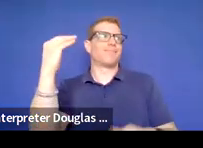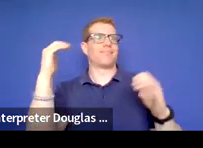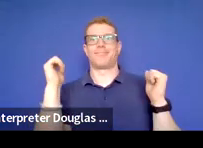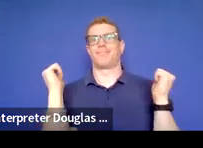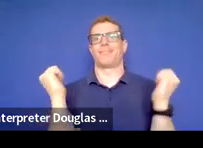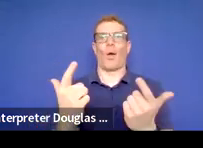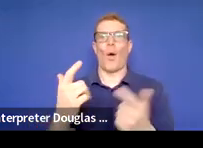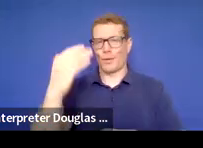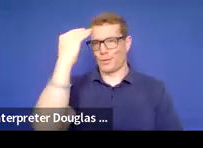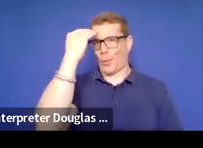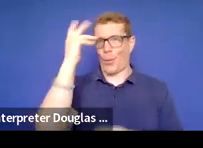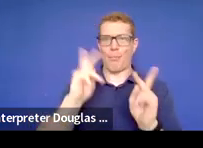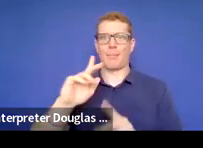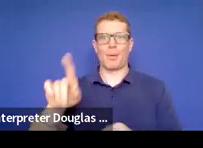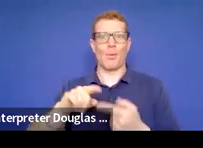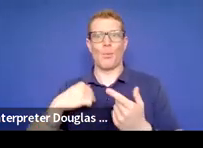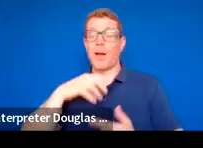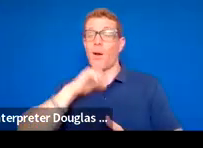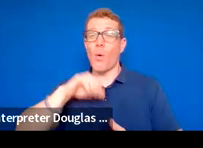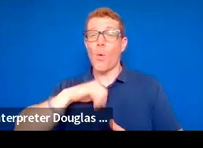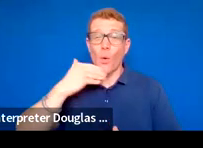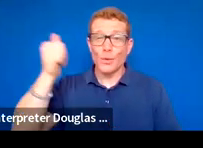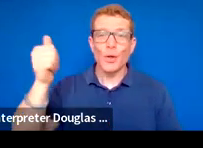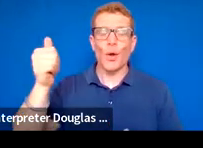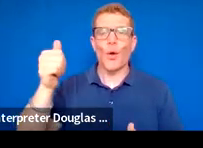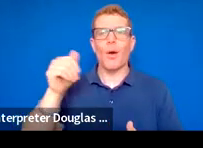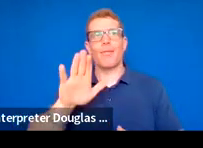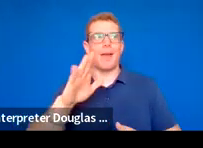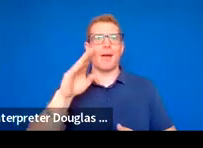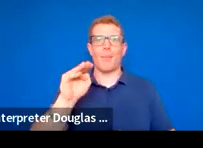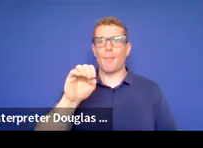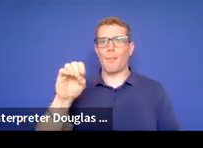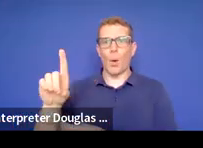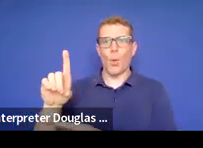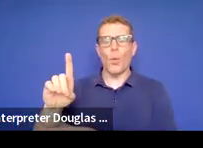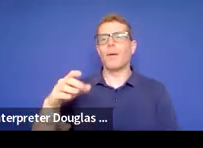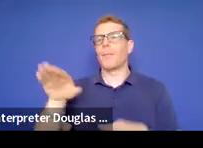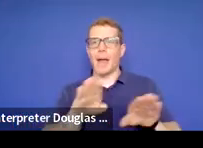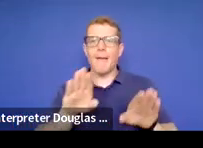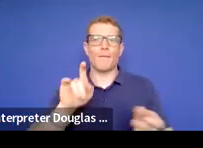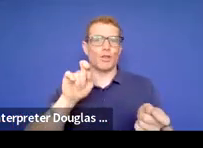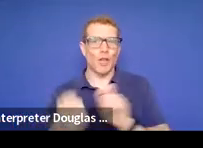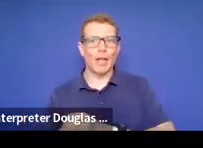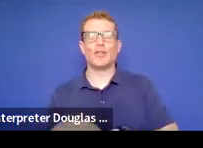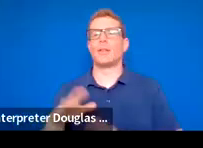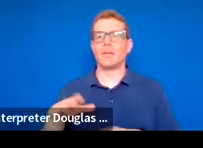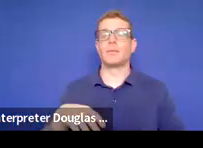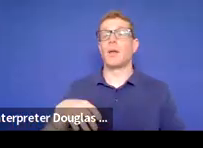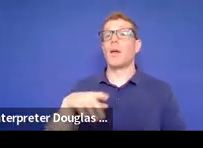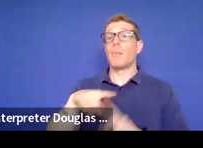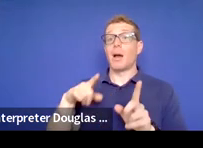But what we're talking about is that this person is no longer their sweet, kind self, or their tragedy old corruption self.